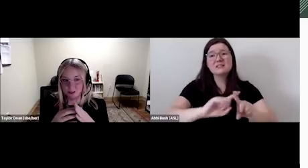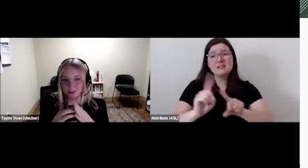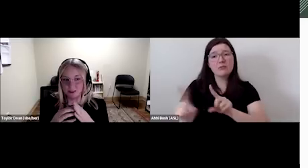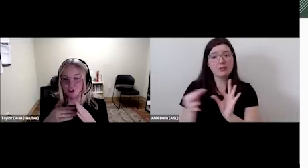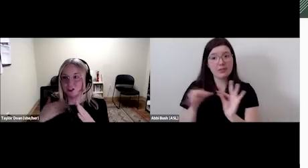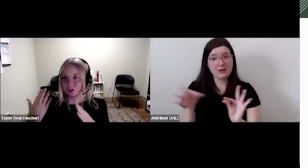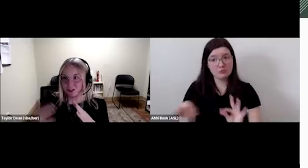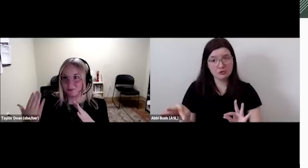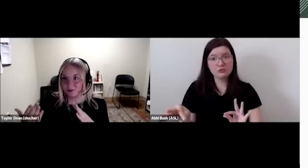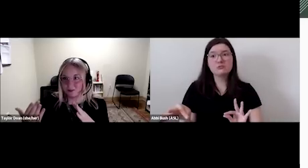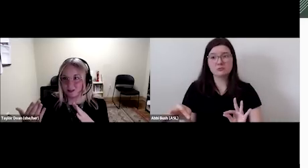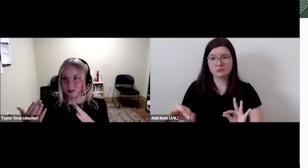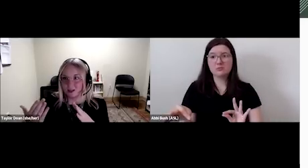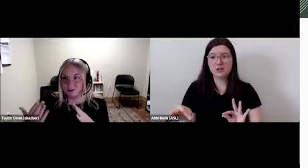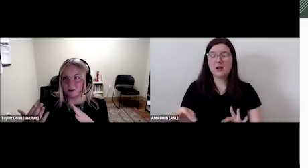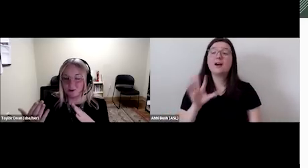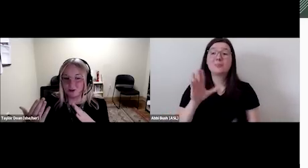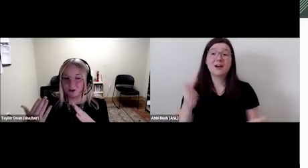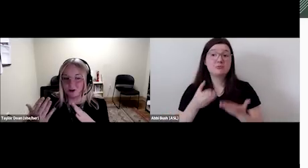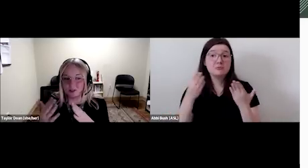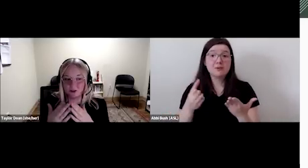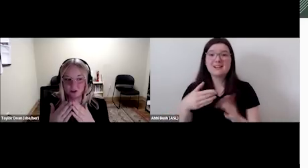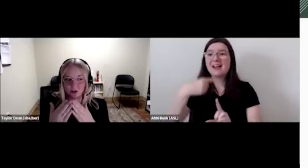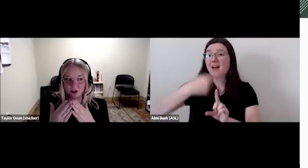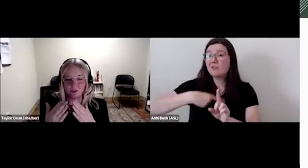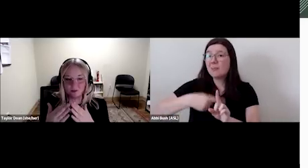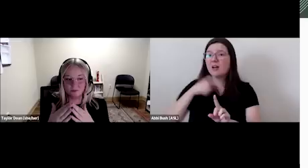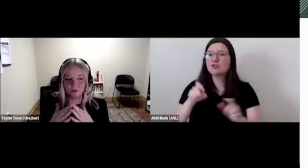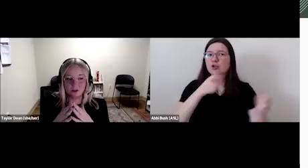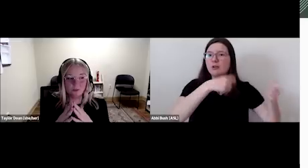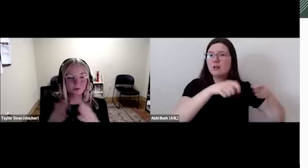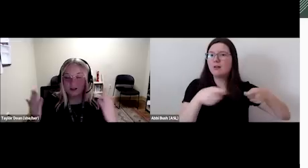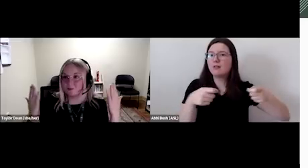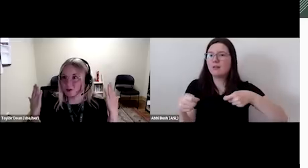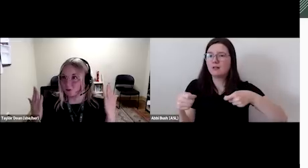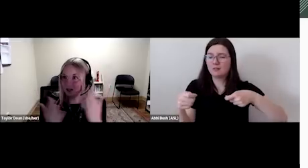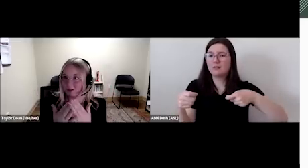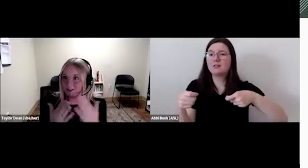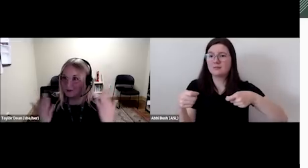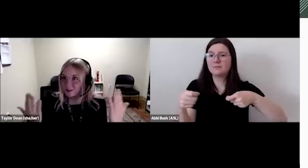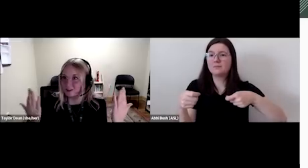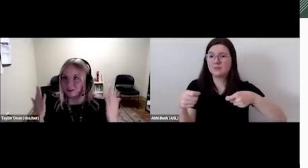with this is changing it out monthly. So I mean the number of times that you walk by something